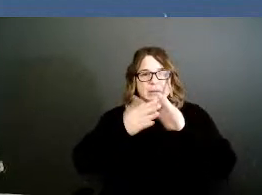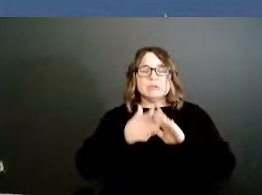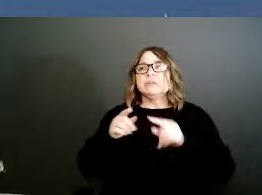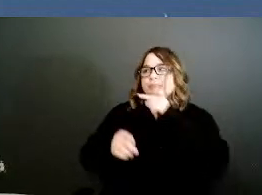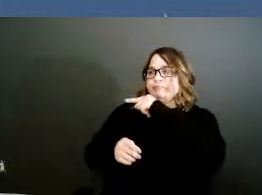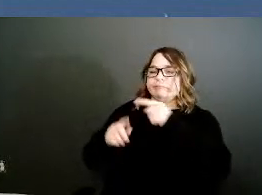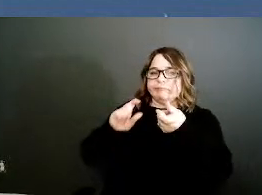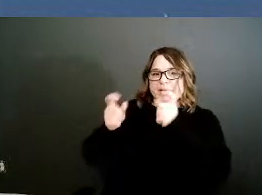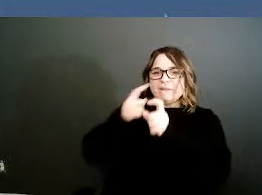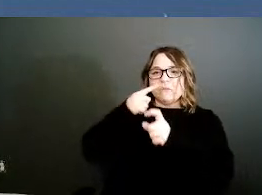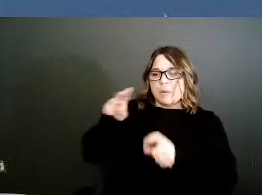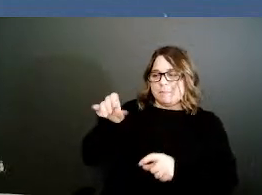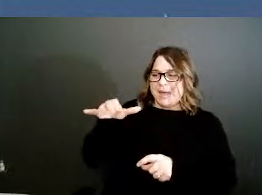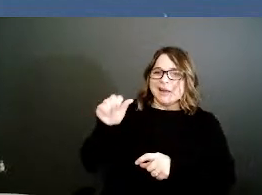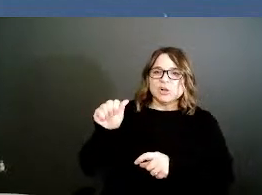THE SIZE AND NATURE OF THE POLICE DEPARTMENT BUDGET.